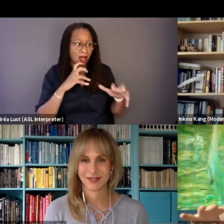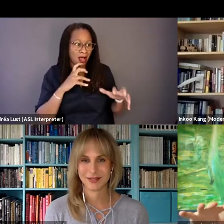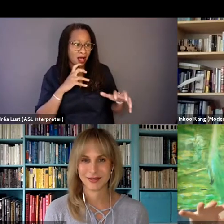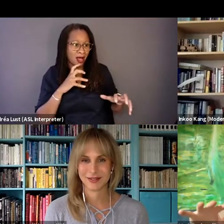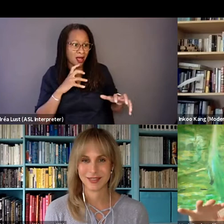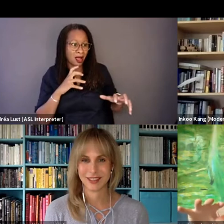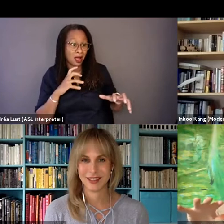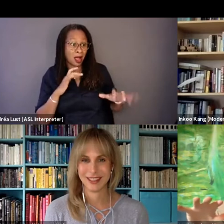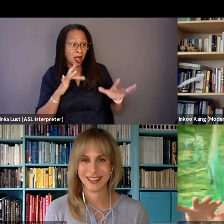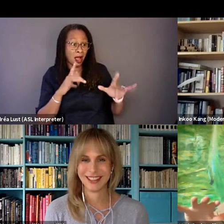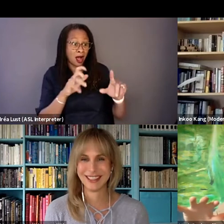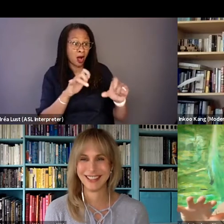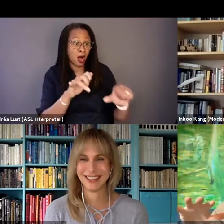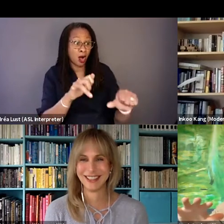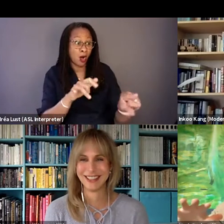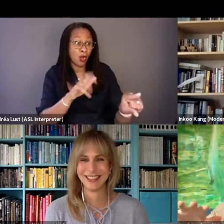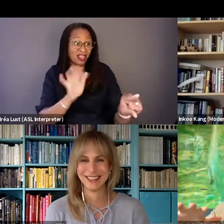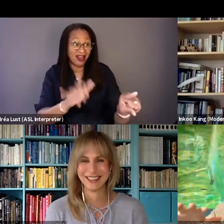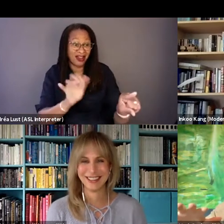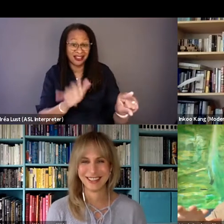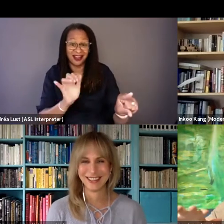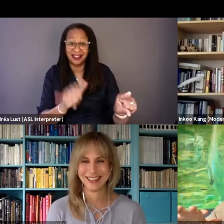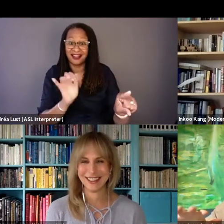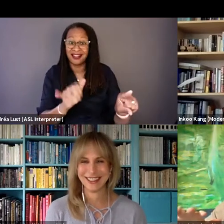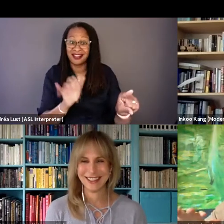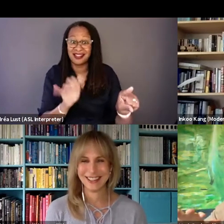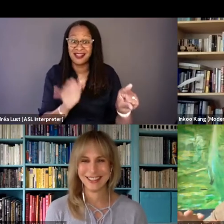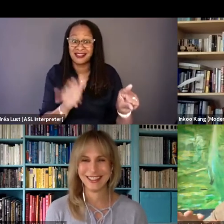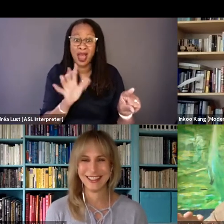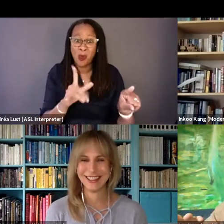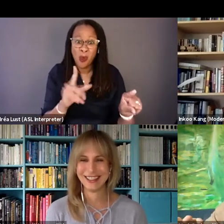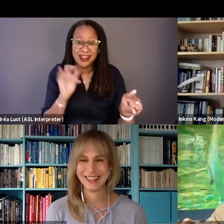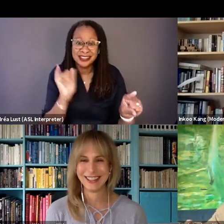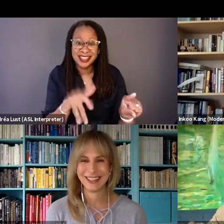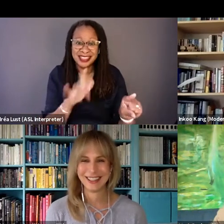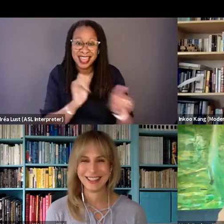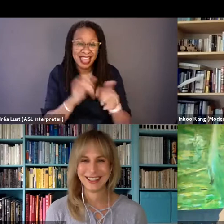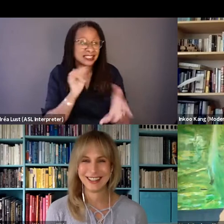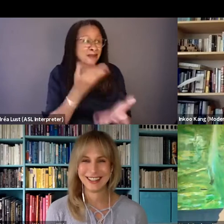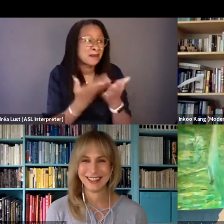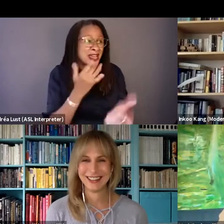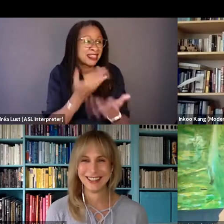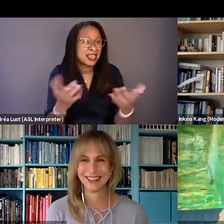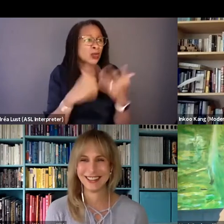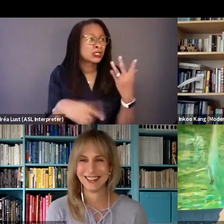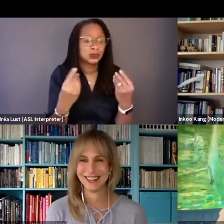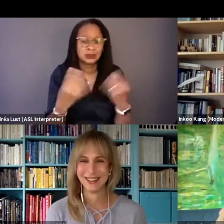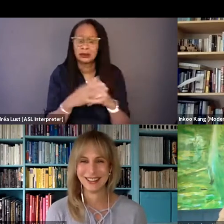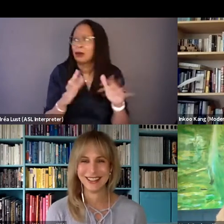just being like, "Whoa. What is that? This might be the thing. What did you do?" And he's like, "I don't know."